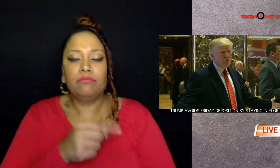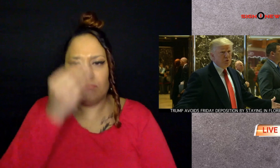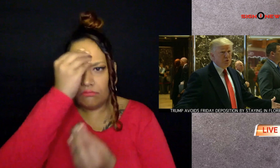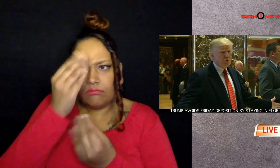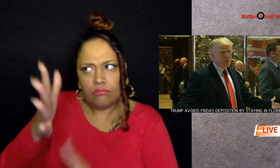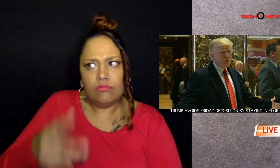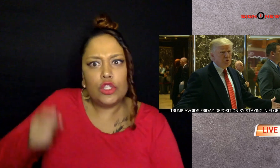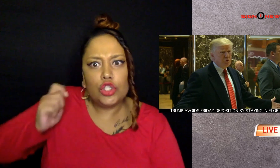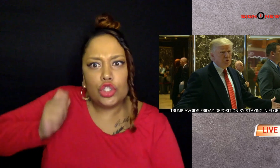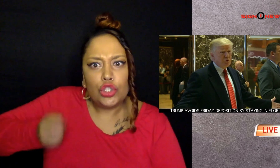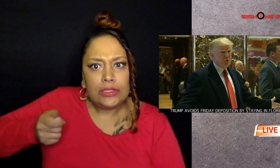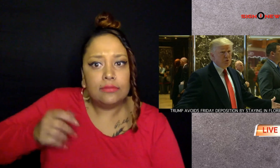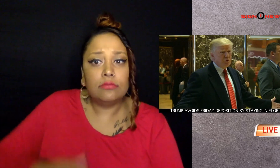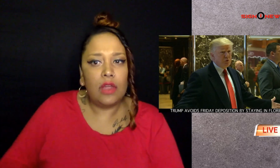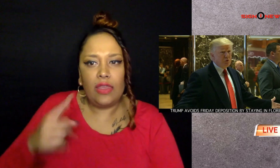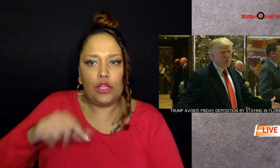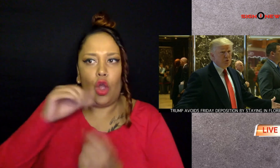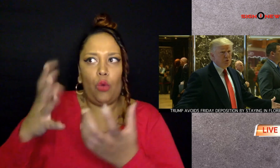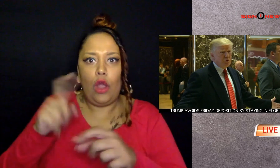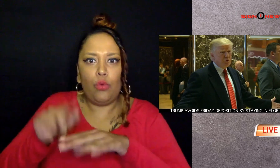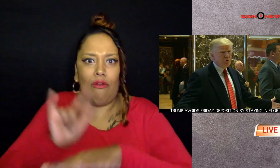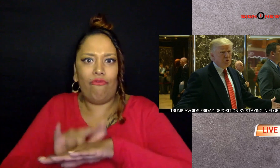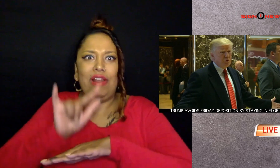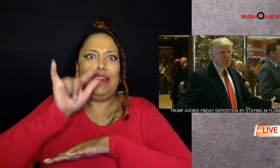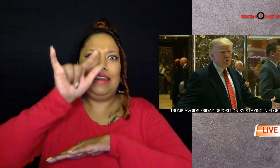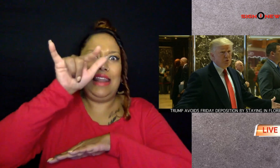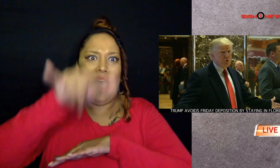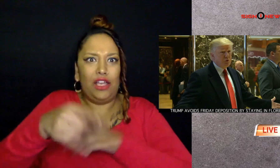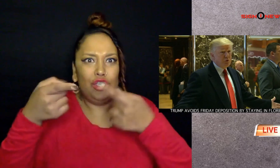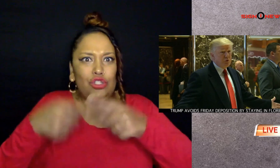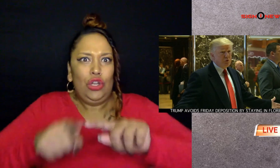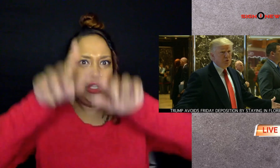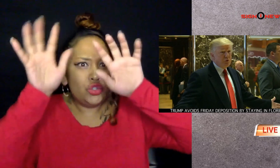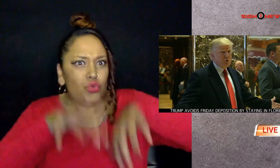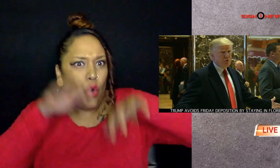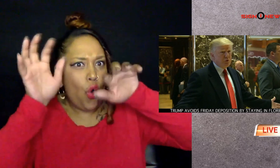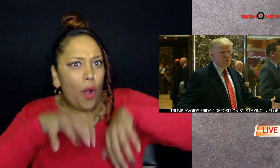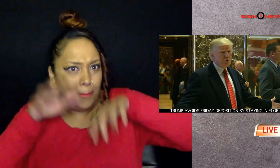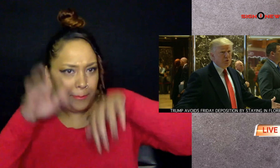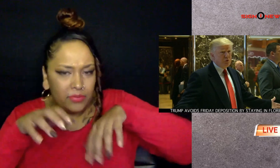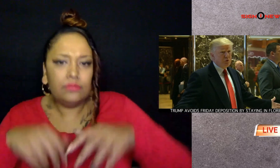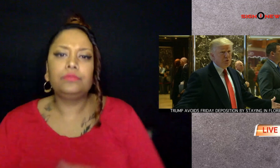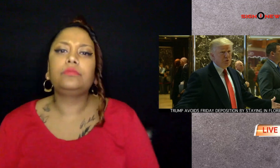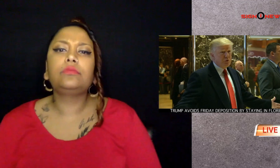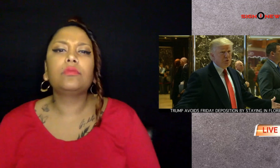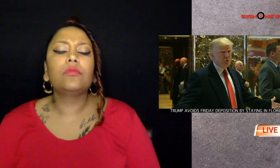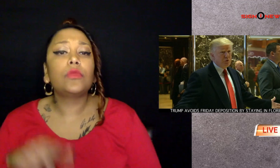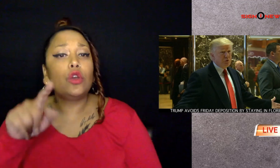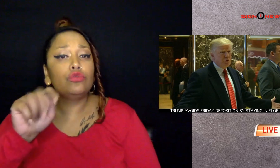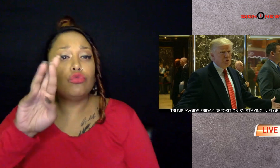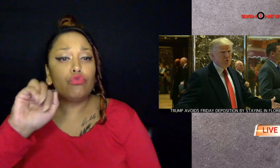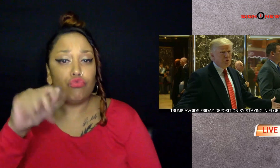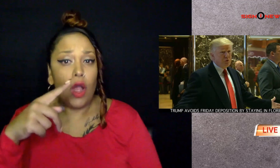the lawyers suing him told the judge that they did not want to fly into the storm